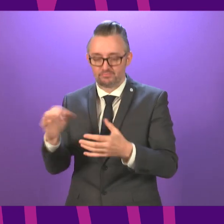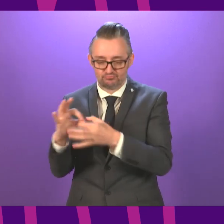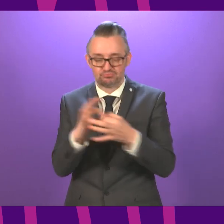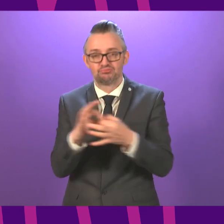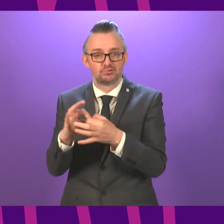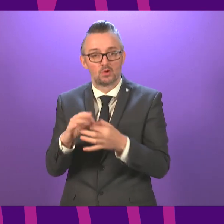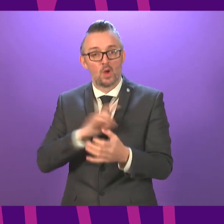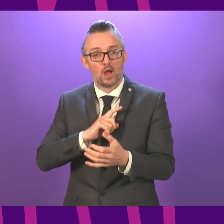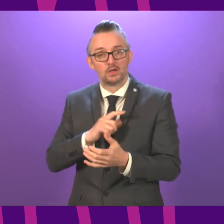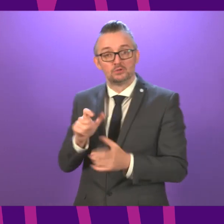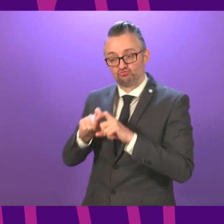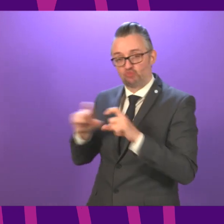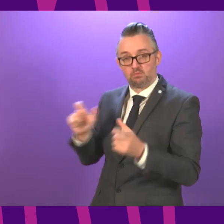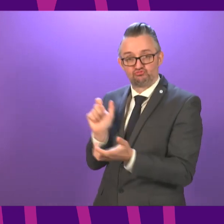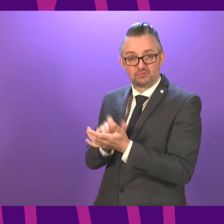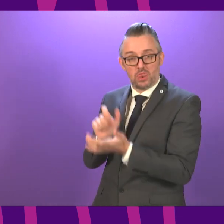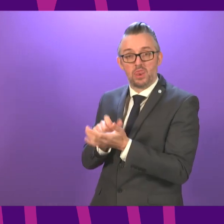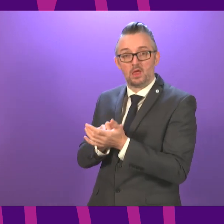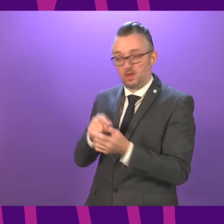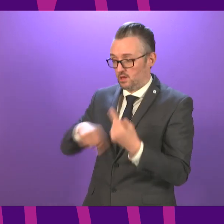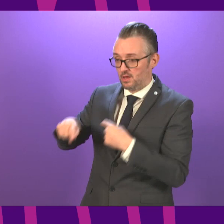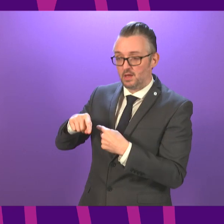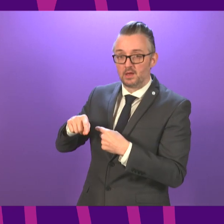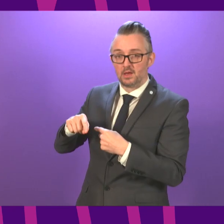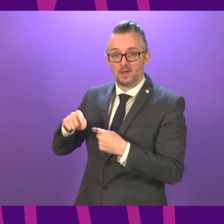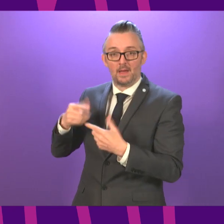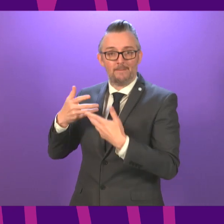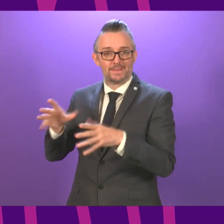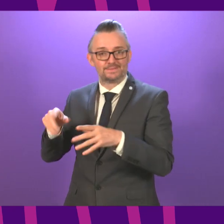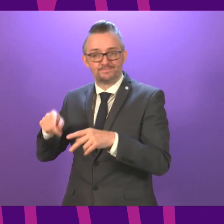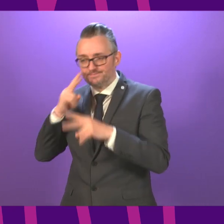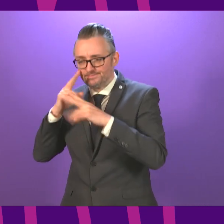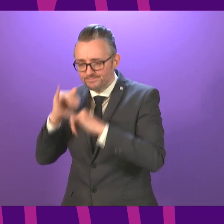undertook at the start of the first lockdown and had put in place for earlier no-deal preparations.